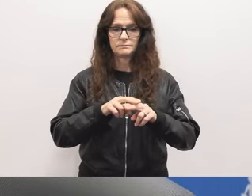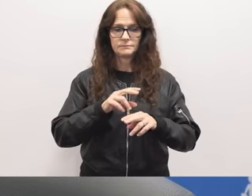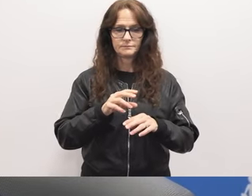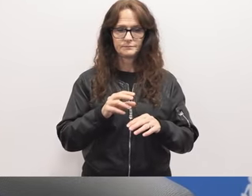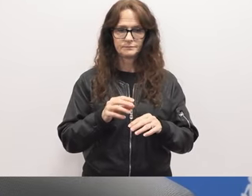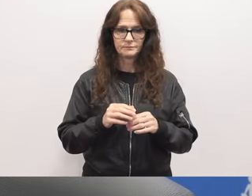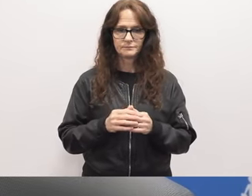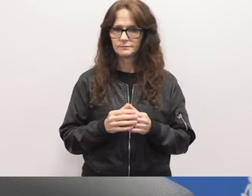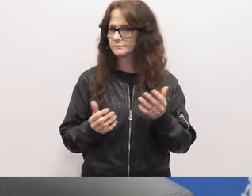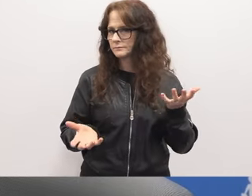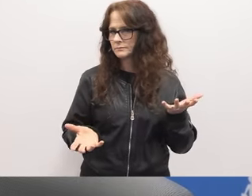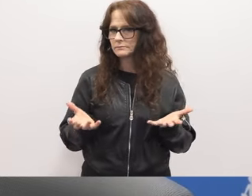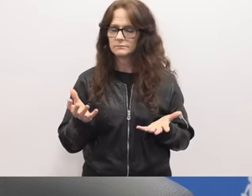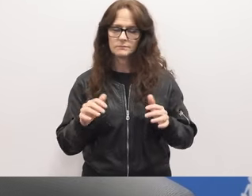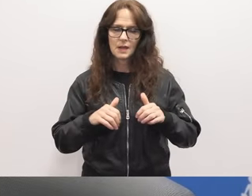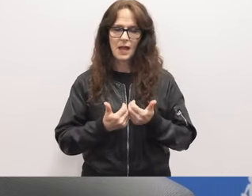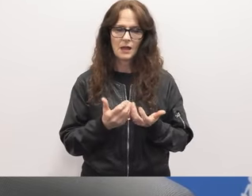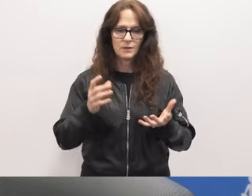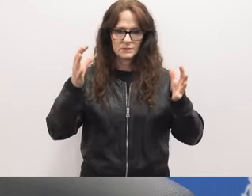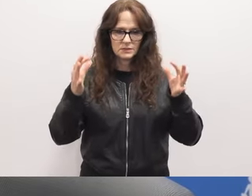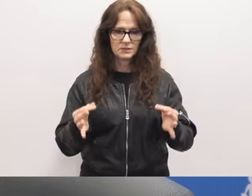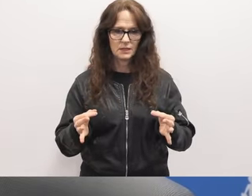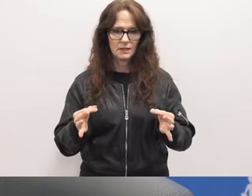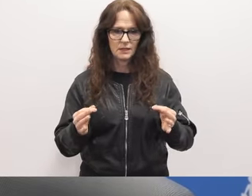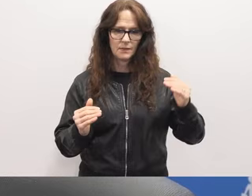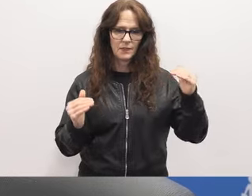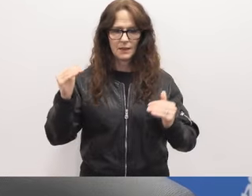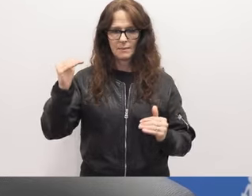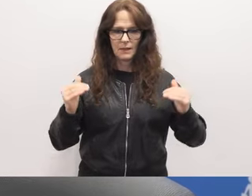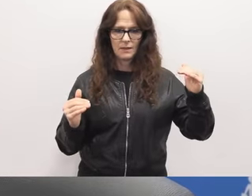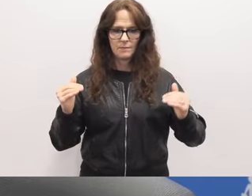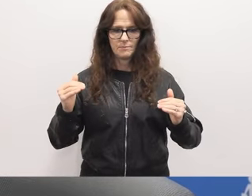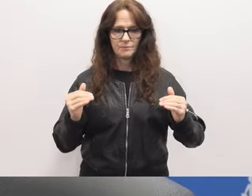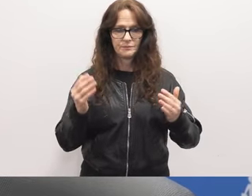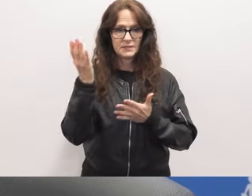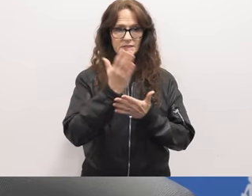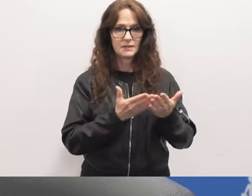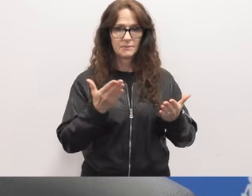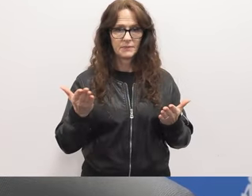So how do we sort of determine what's the balance between something that's achievable